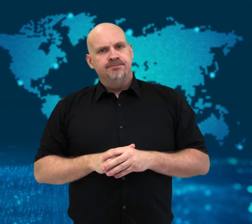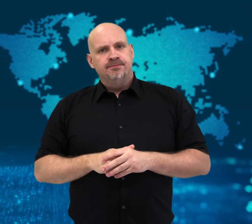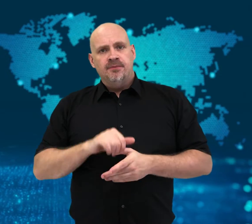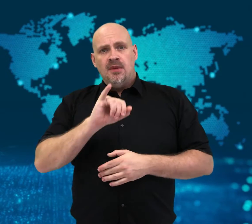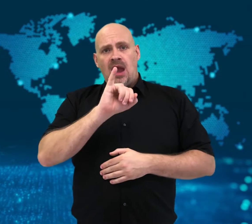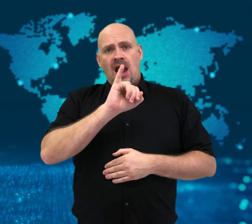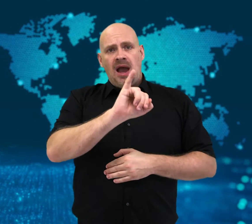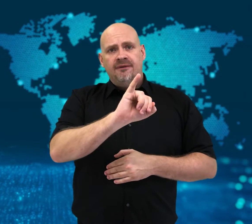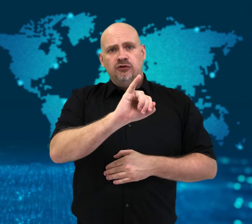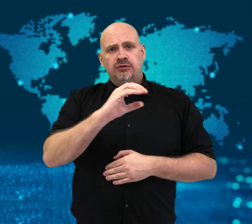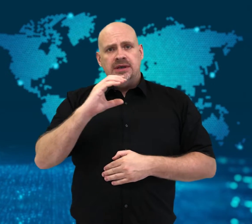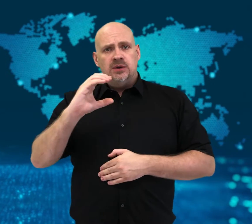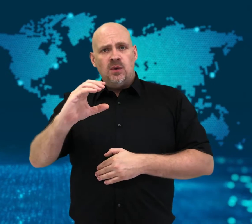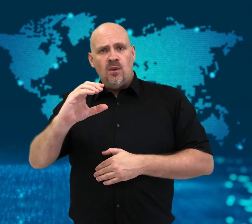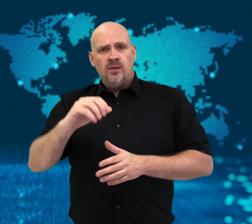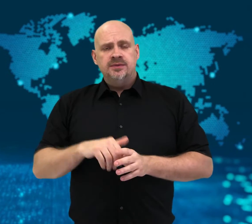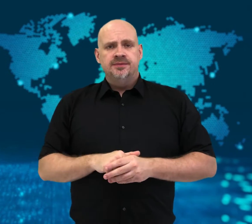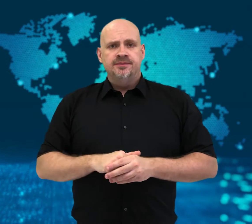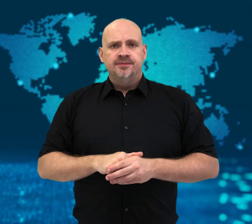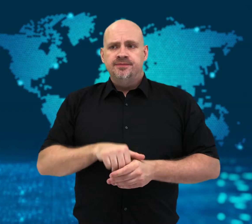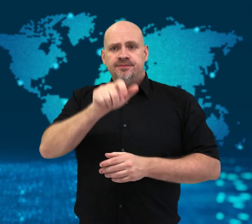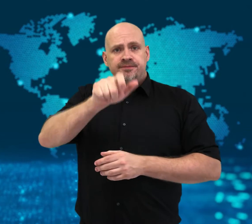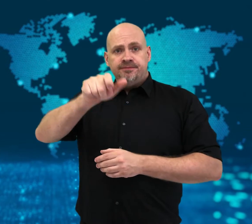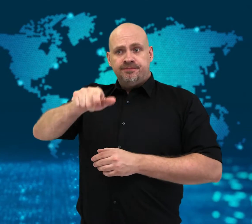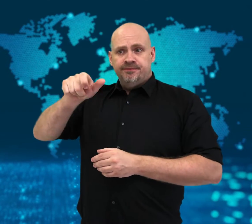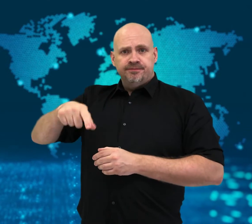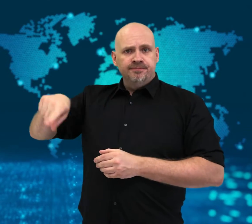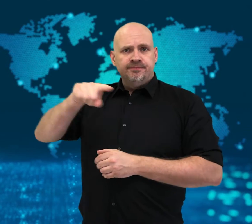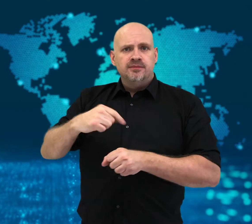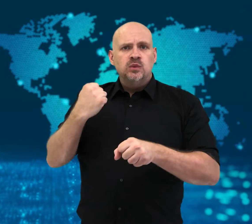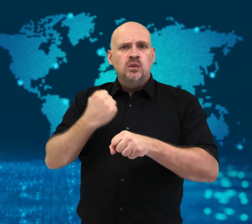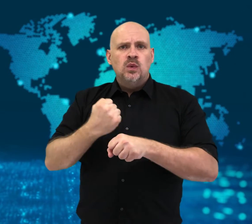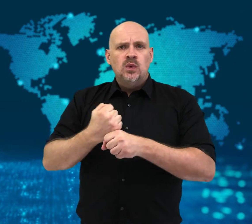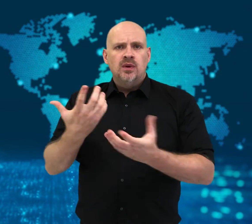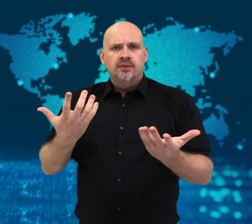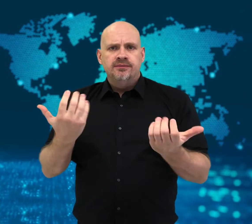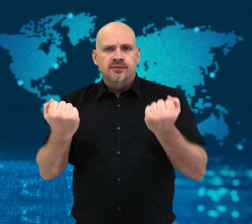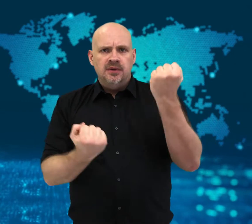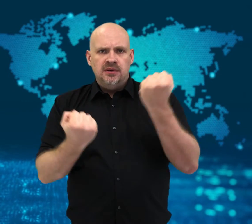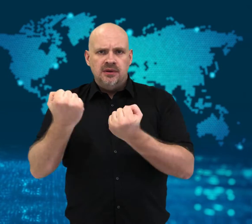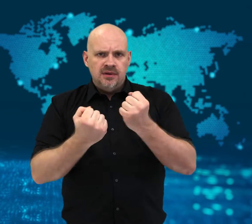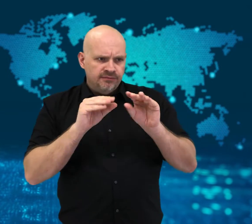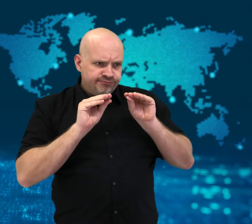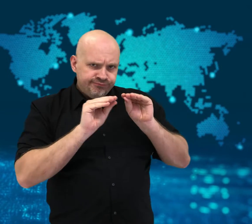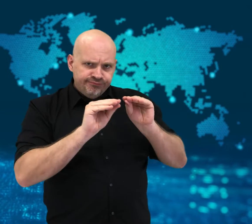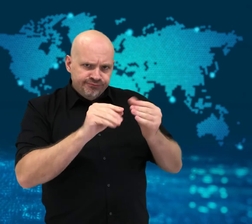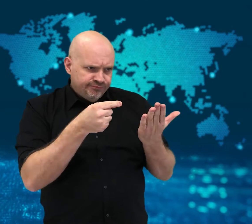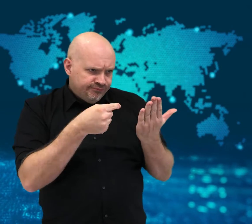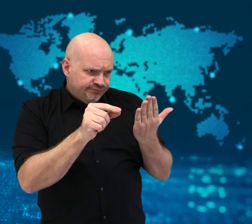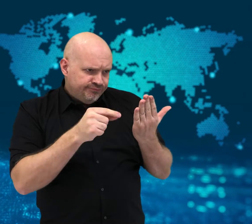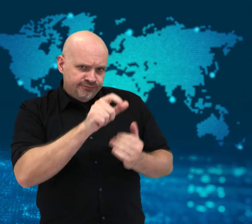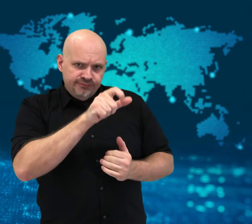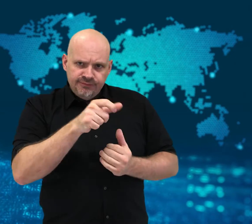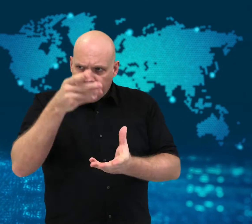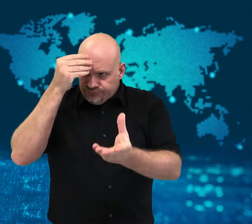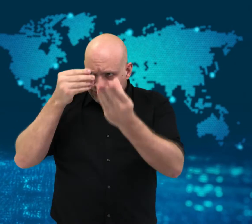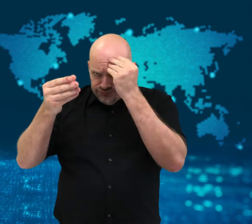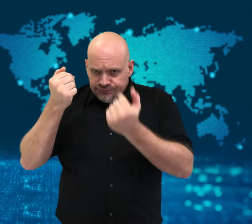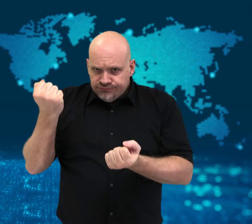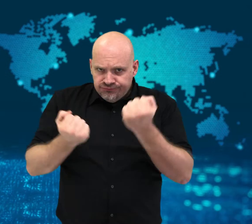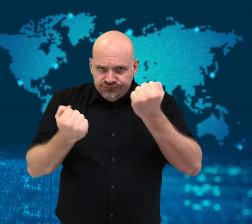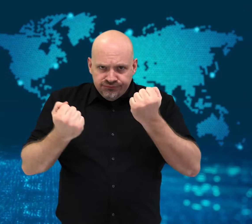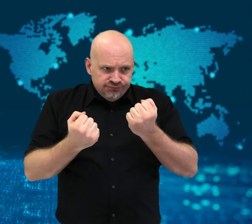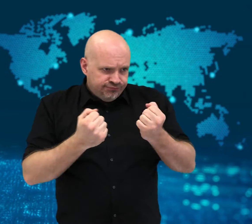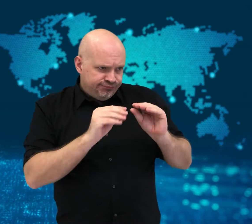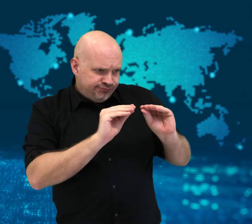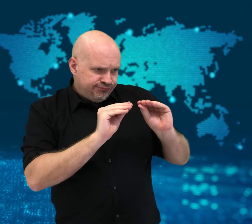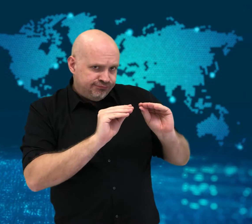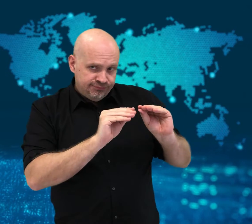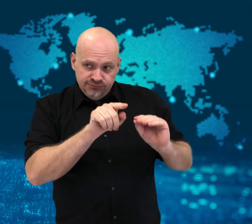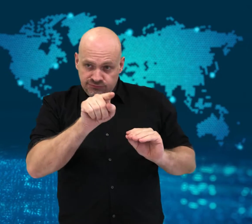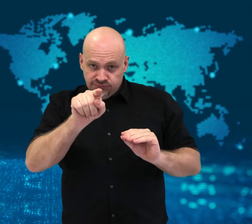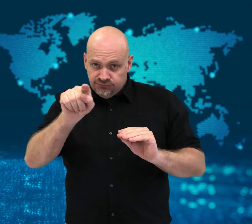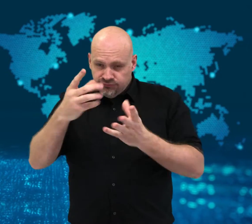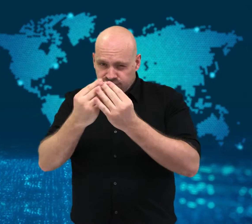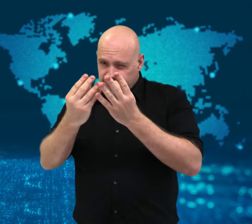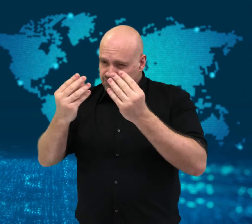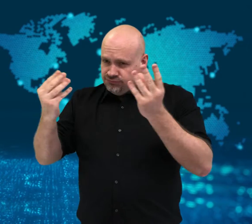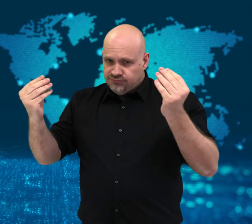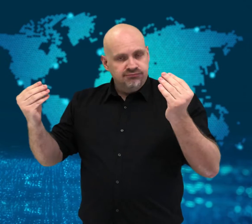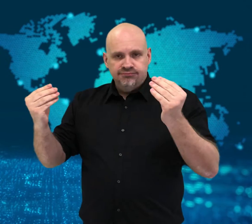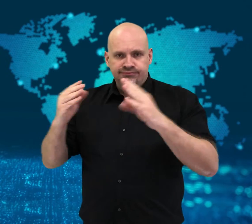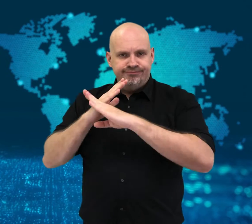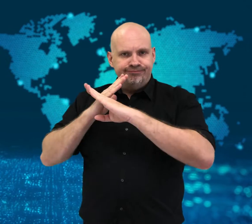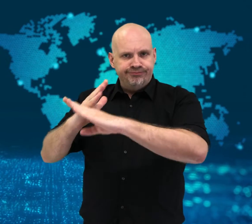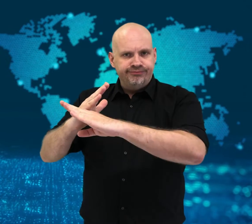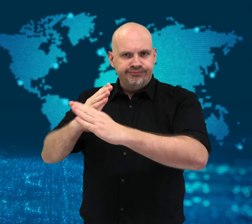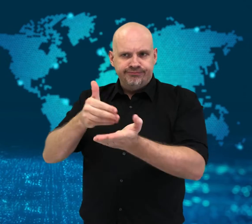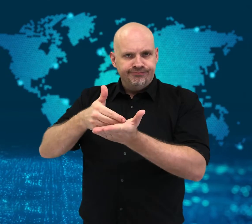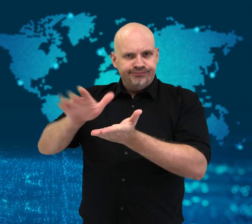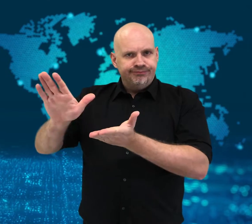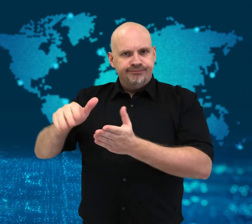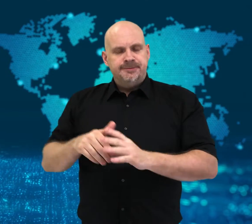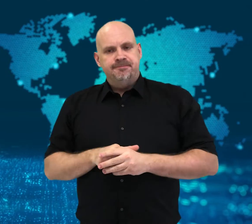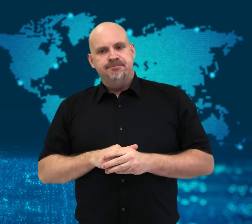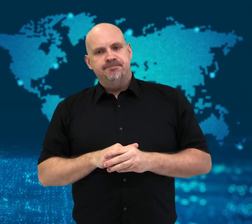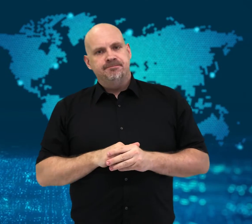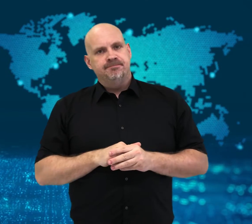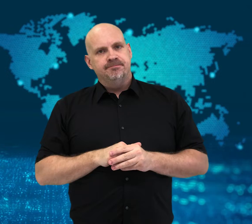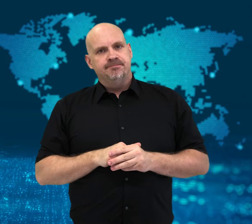Driving test examiners suspended.